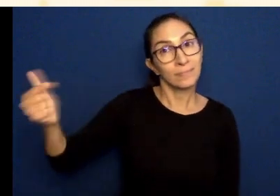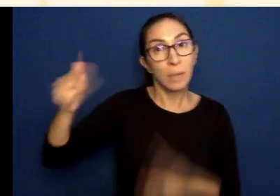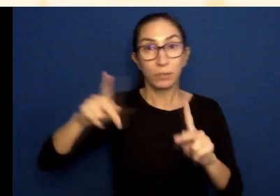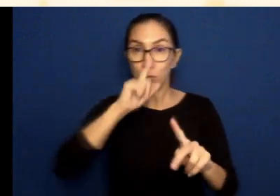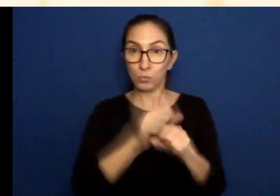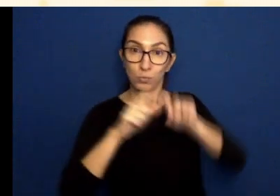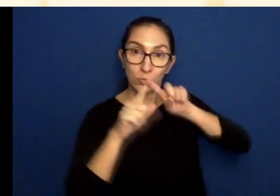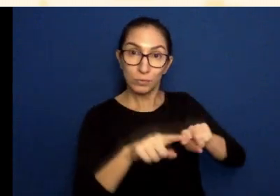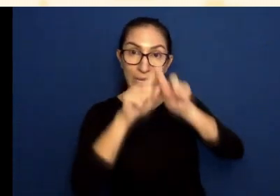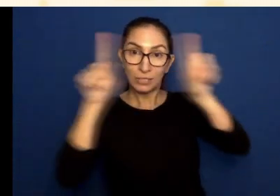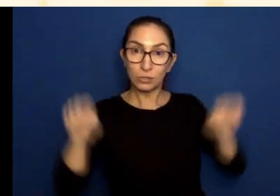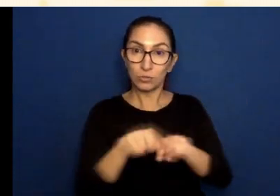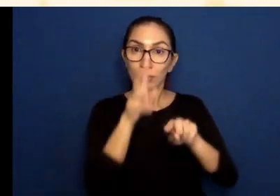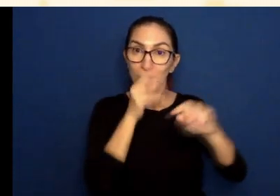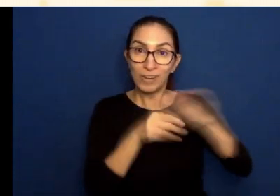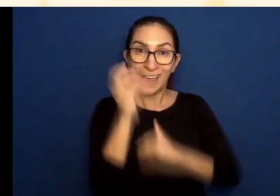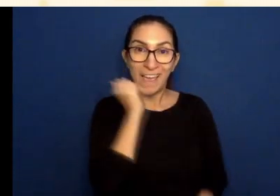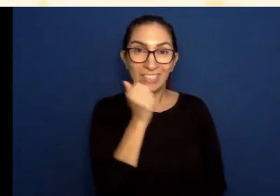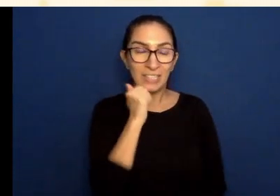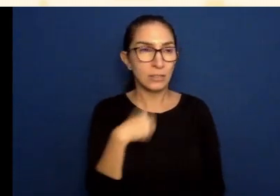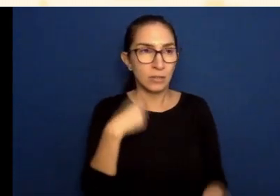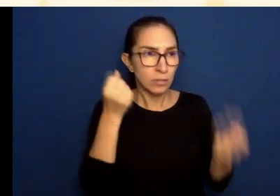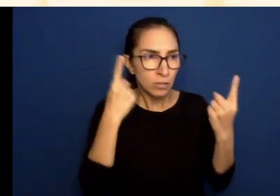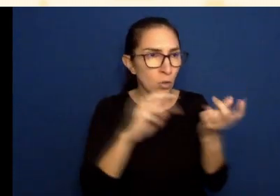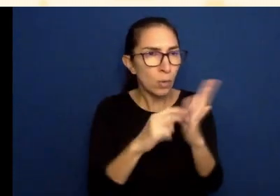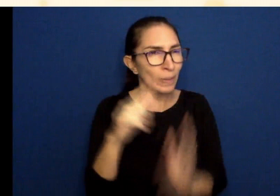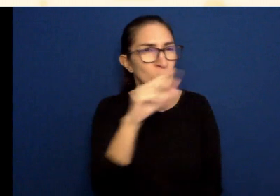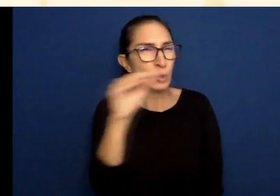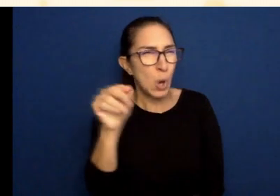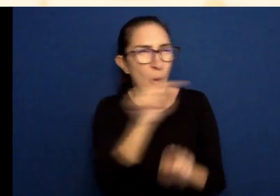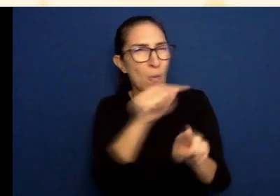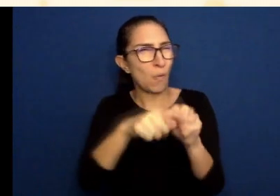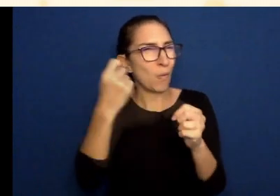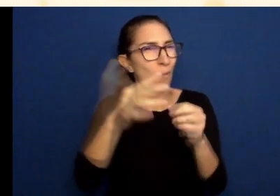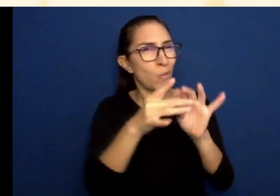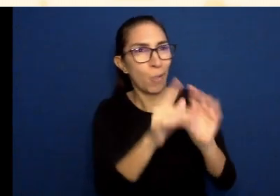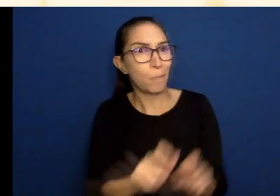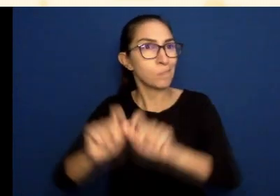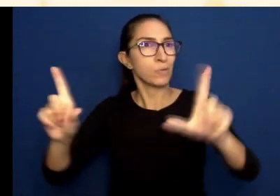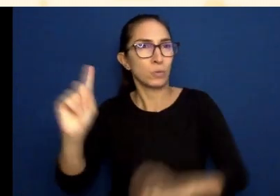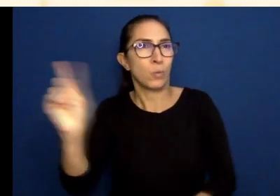Hey, it's a search field, but it's got a label through the button called go.